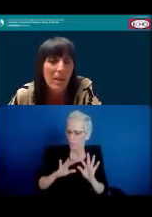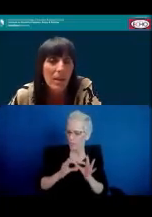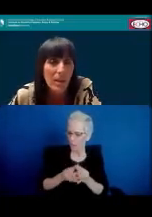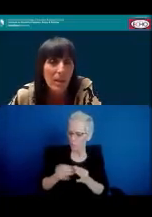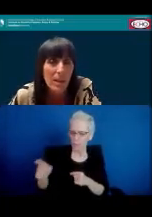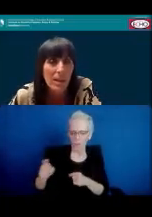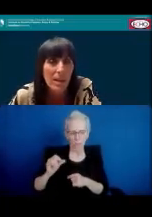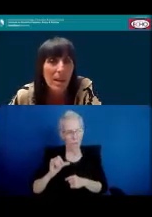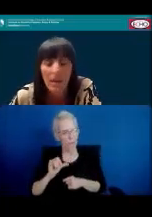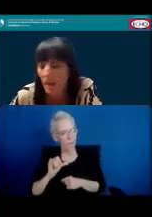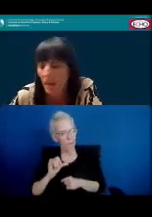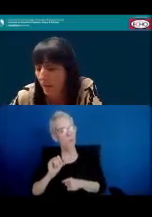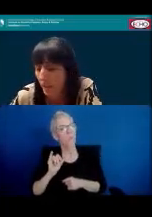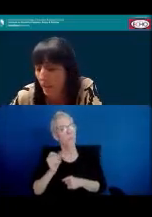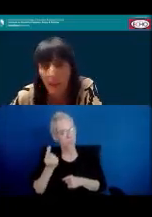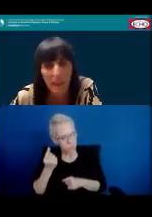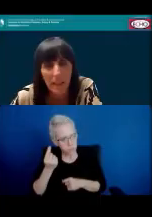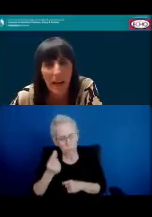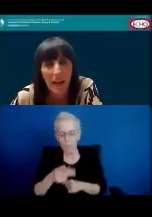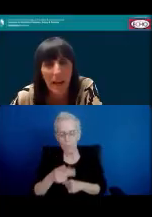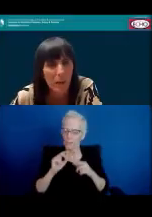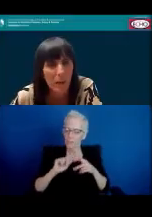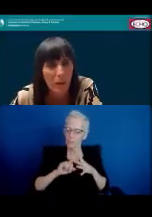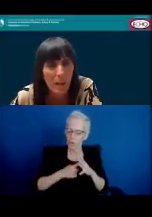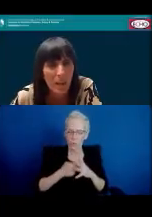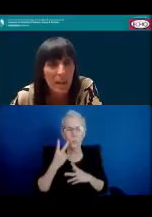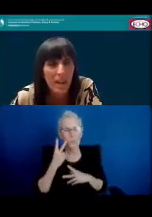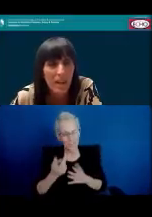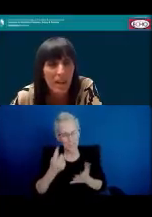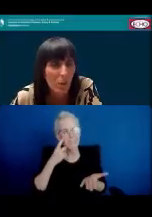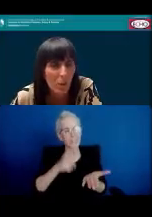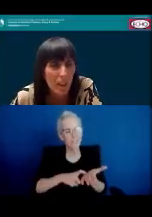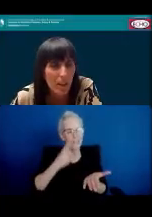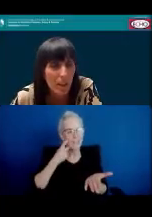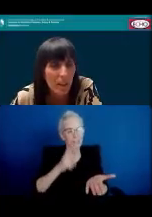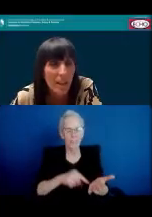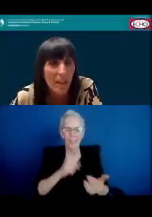those things in their everyday routines and situations, that